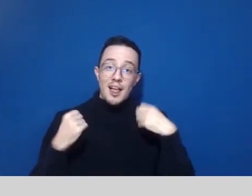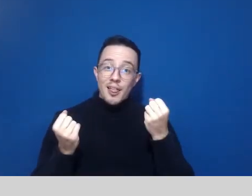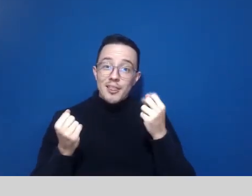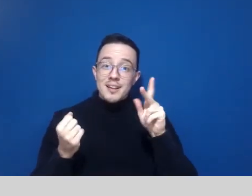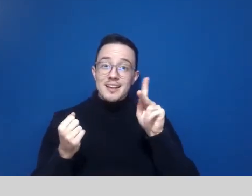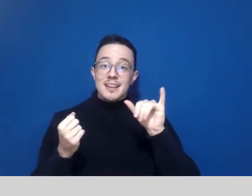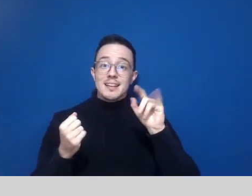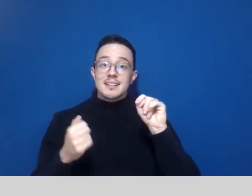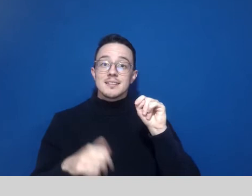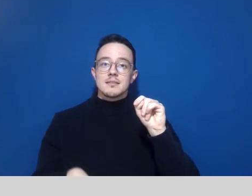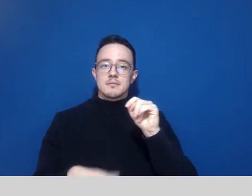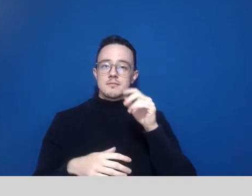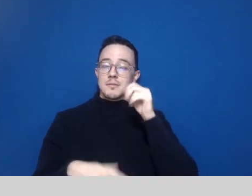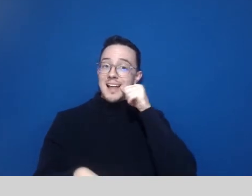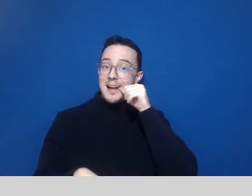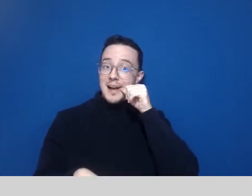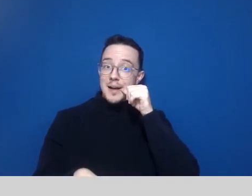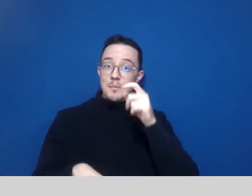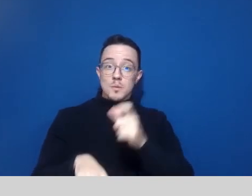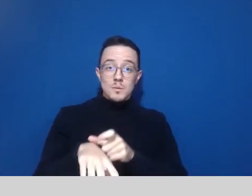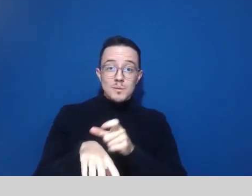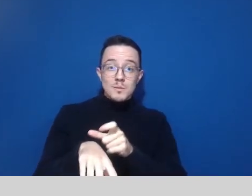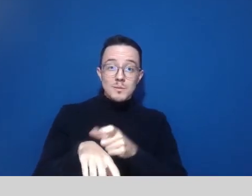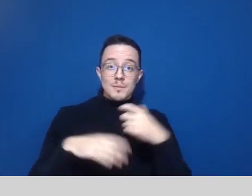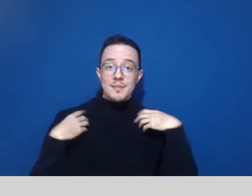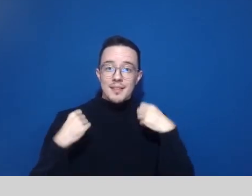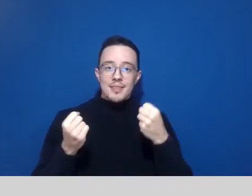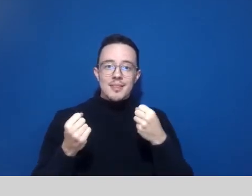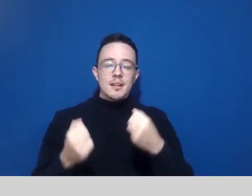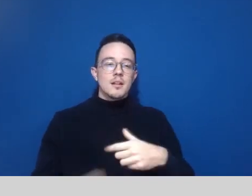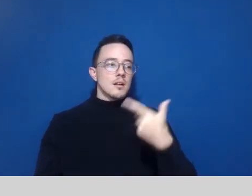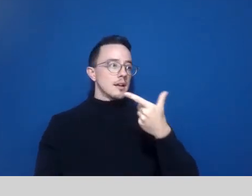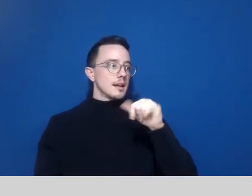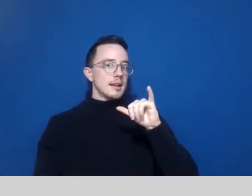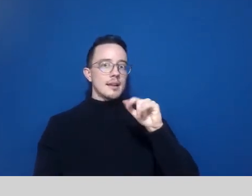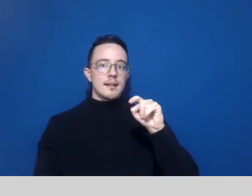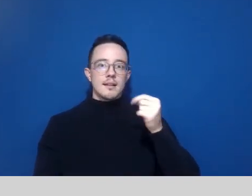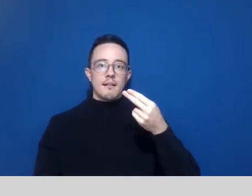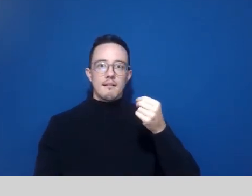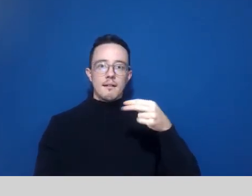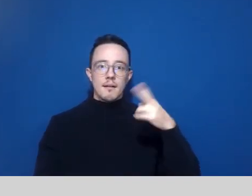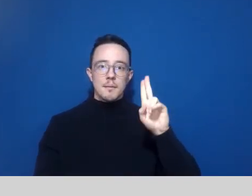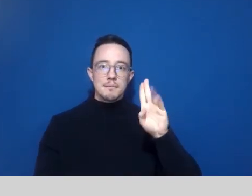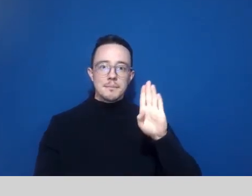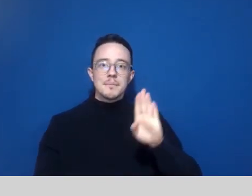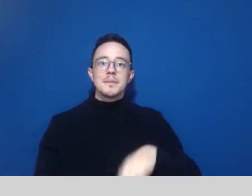My Apple Watch tracks my health over time. GitHub data, Foursquare Swarm, I pulled